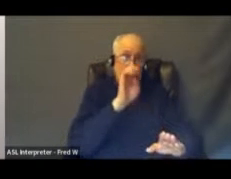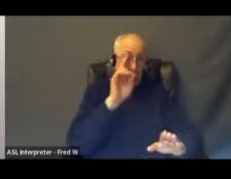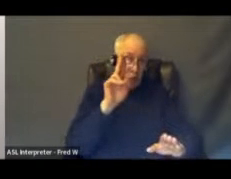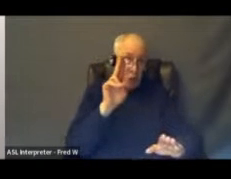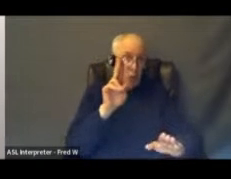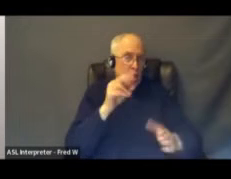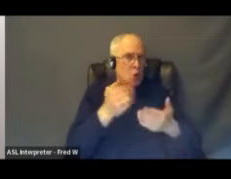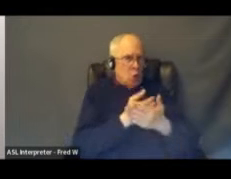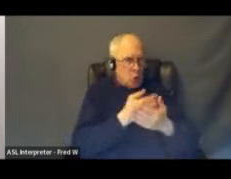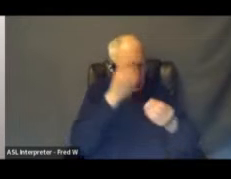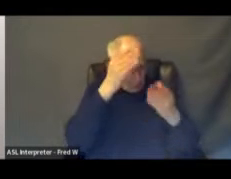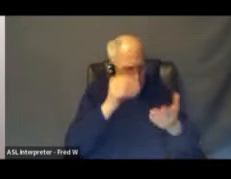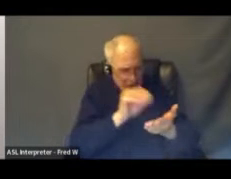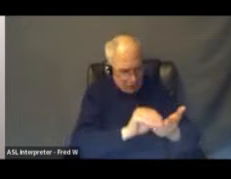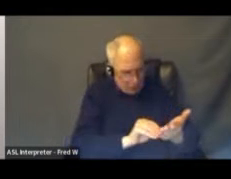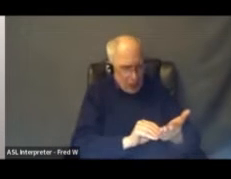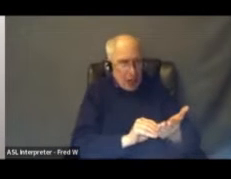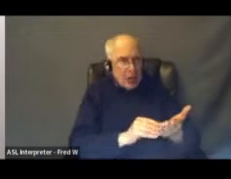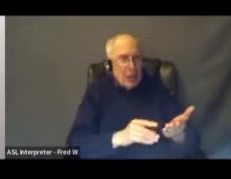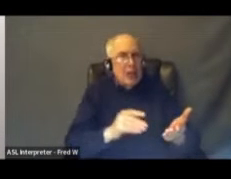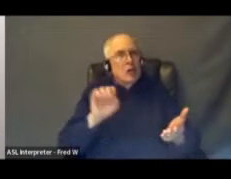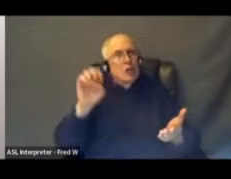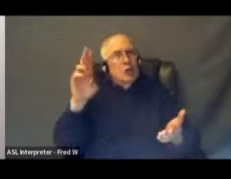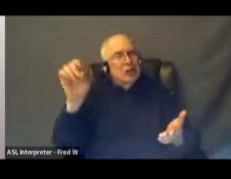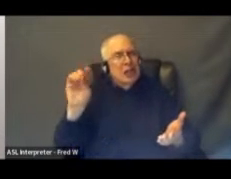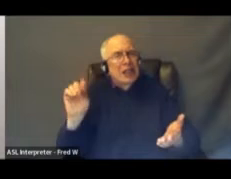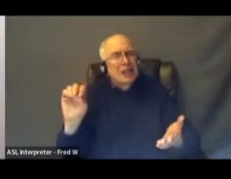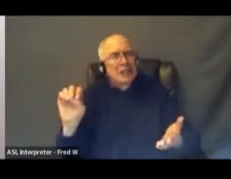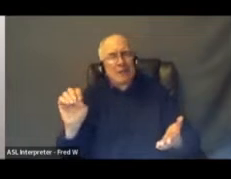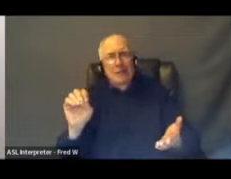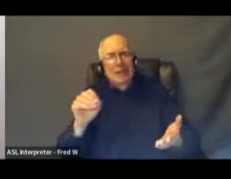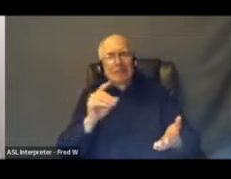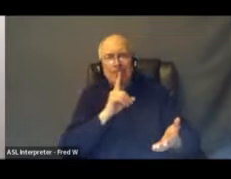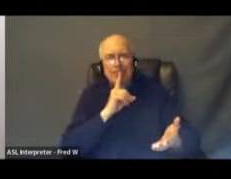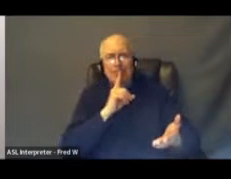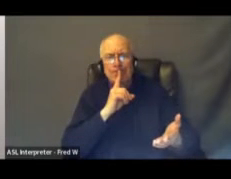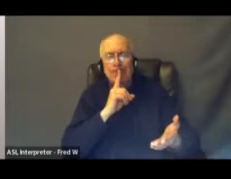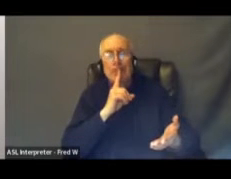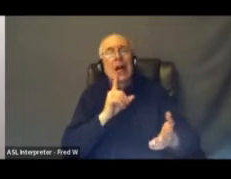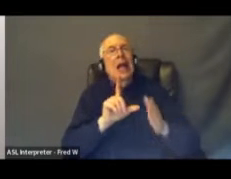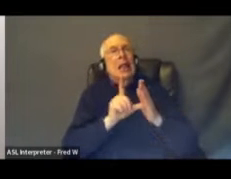started talking about life saving interventions. I do